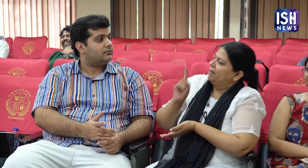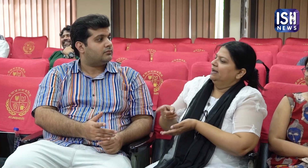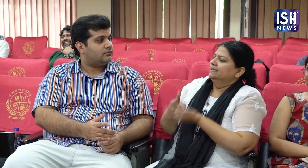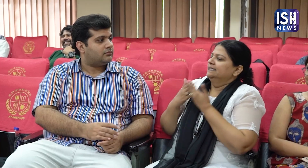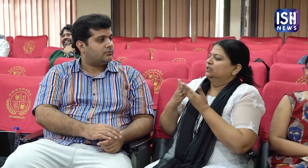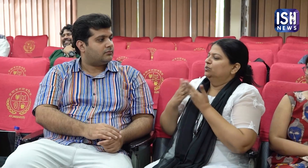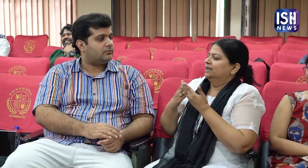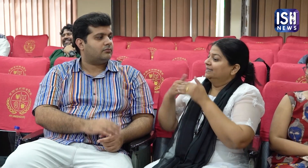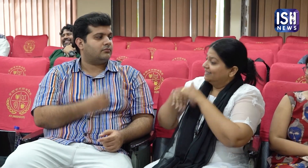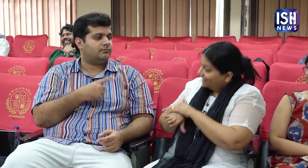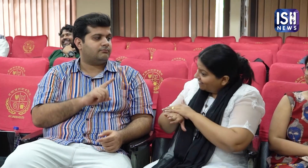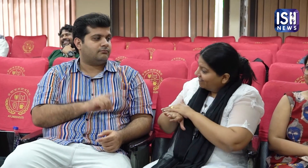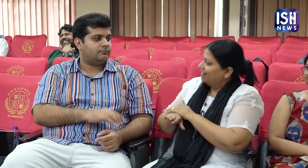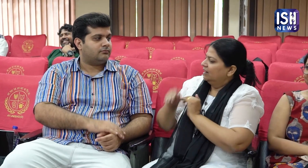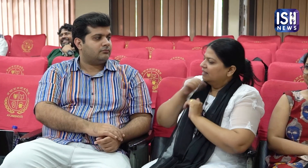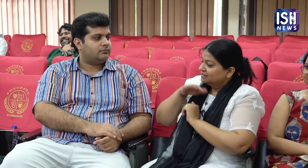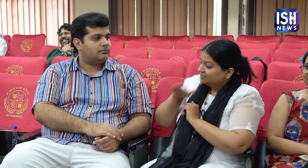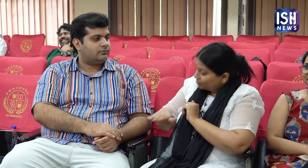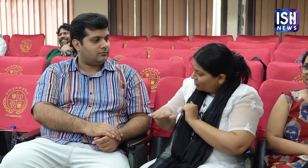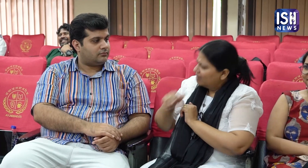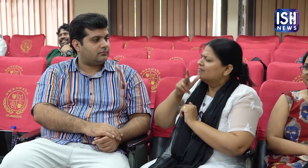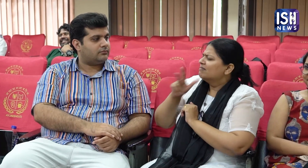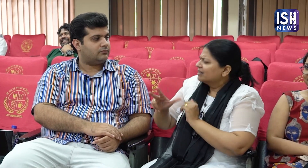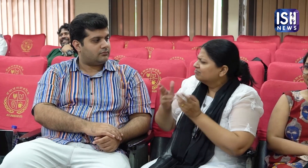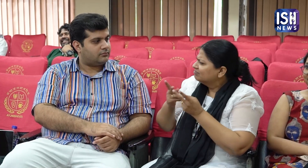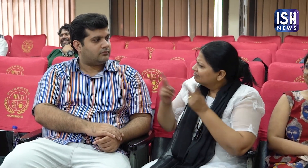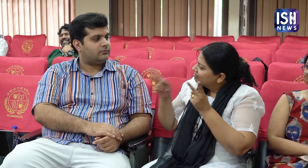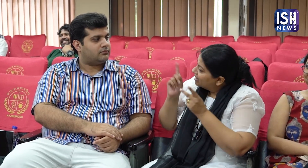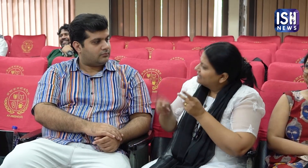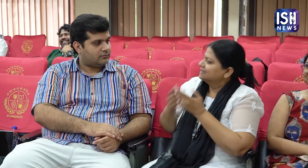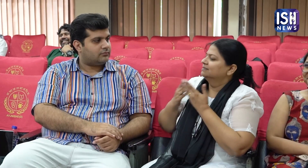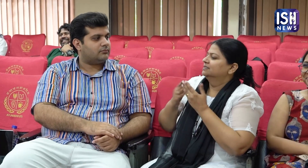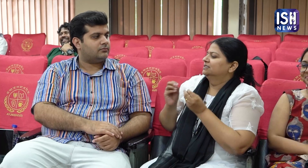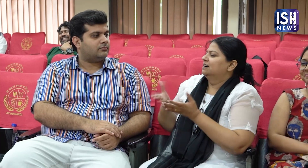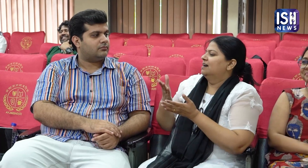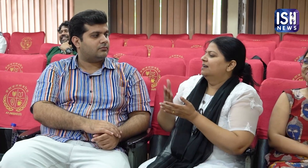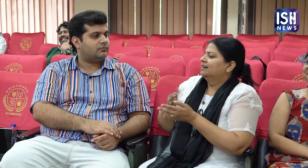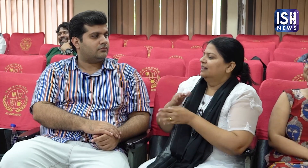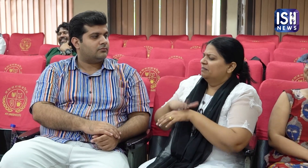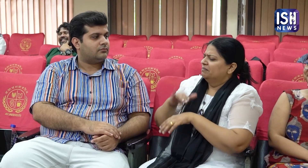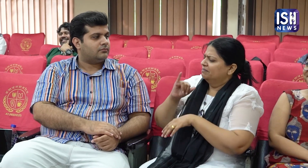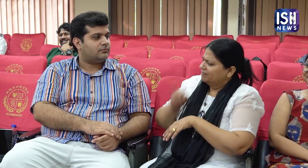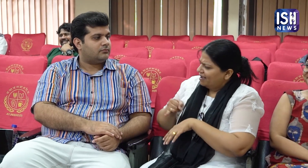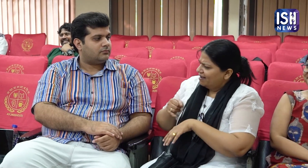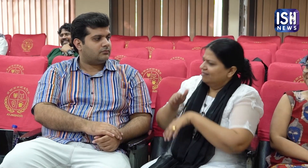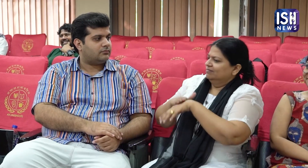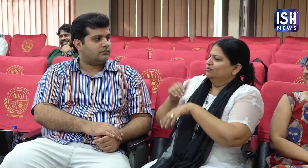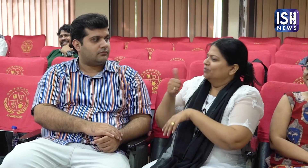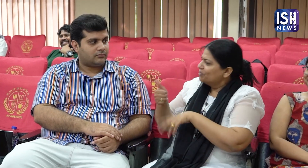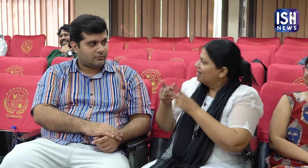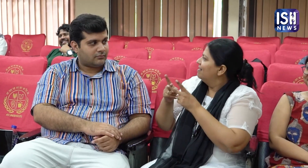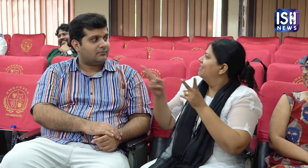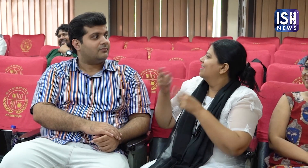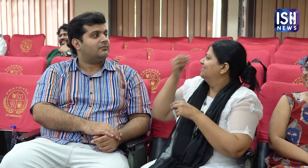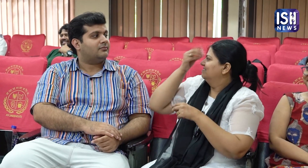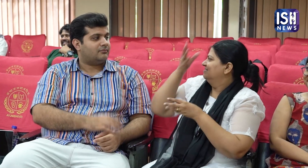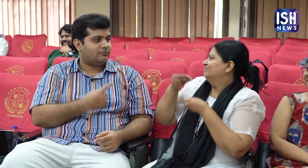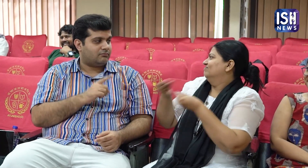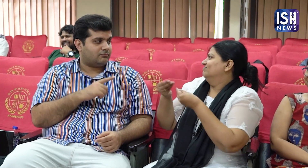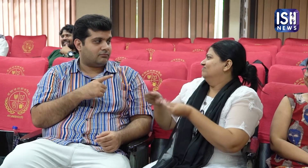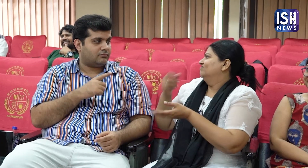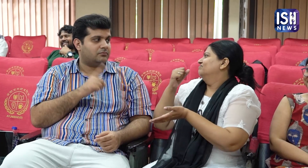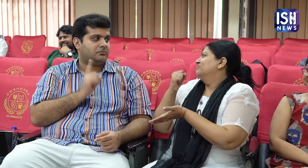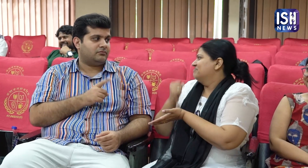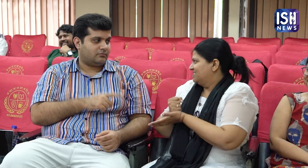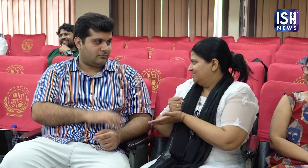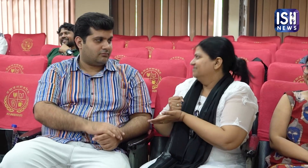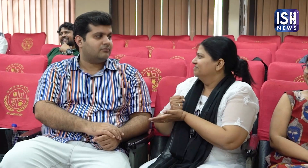As children they must be taught the concept of good touch and bad touch.